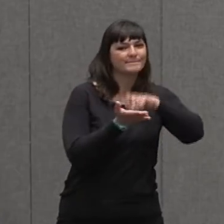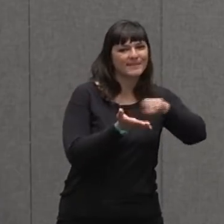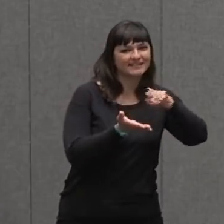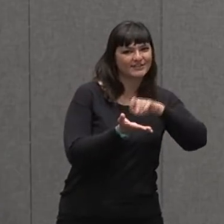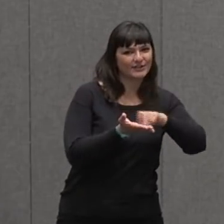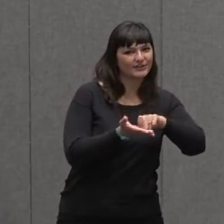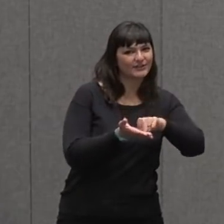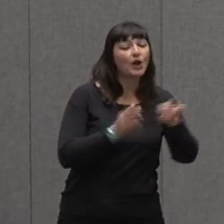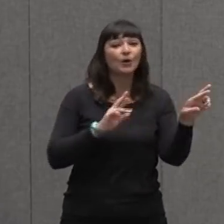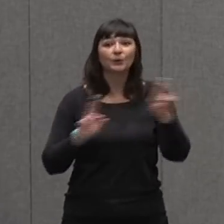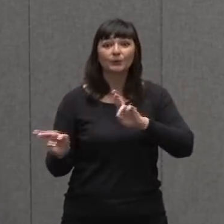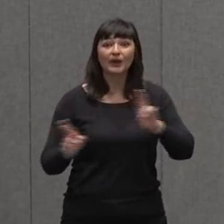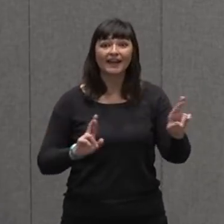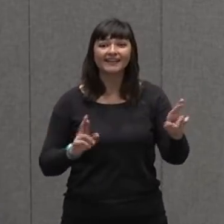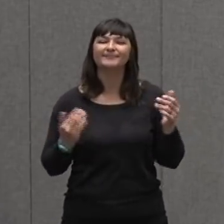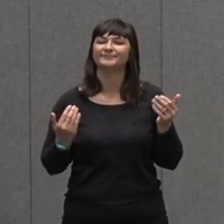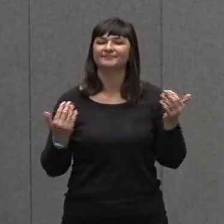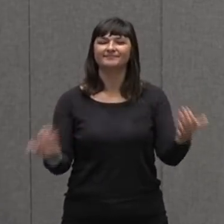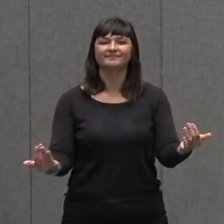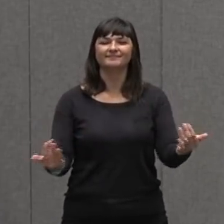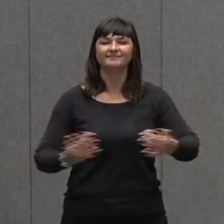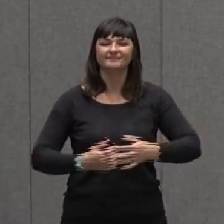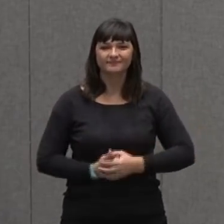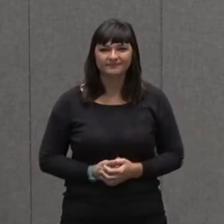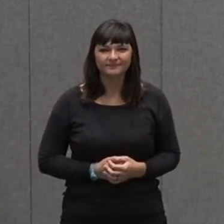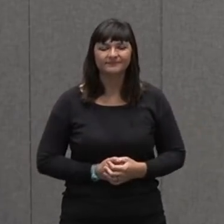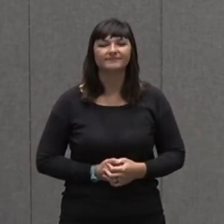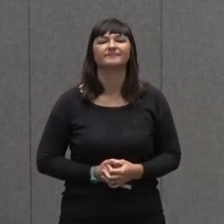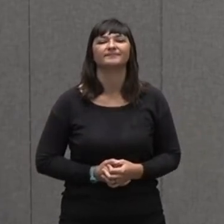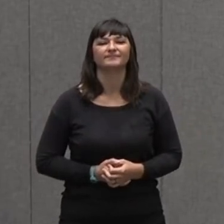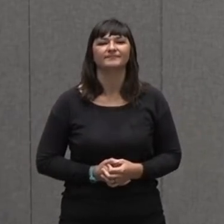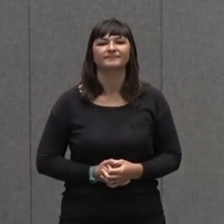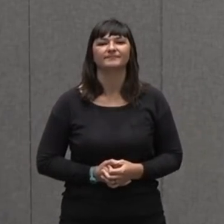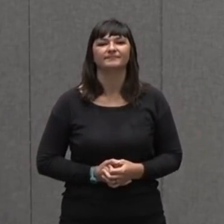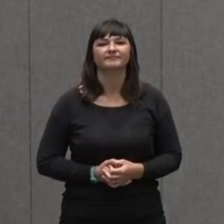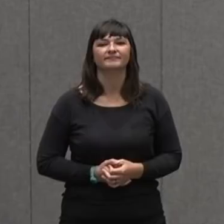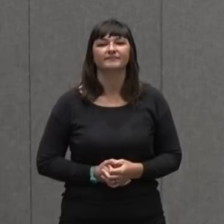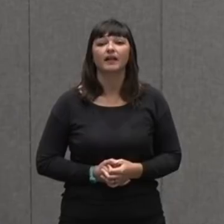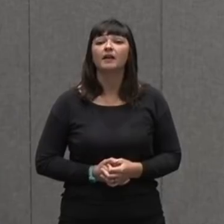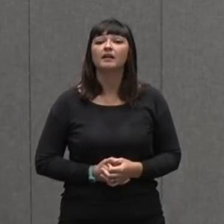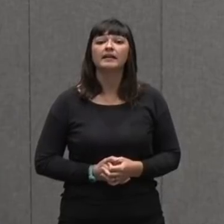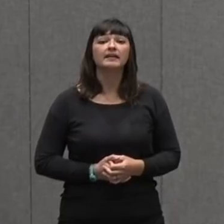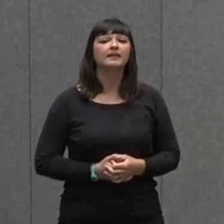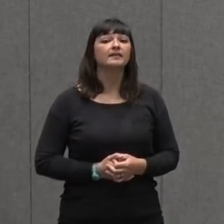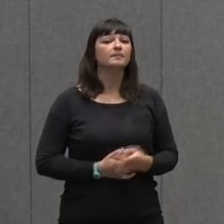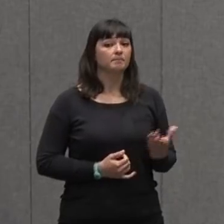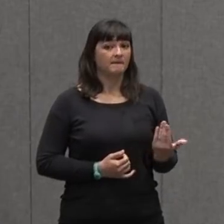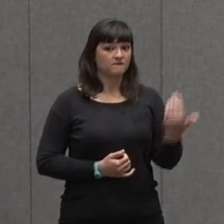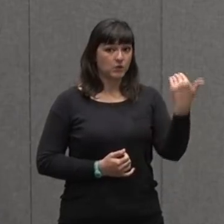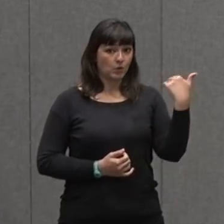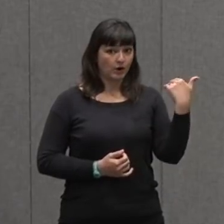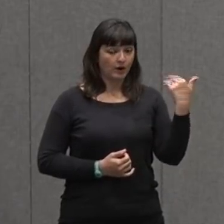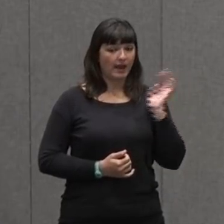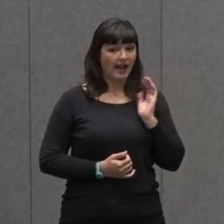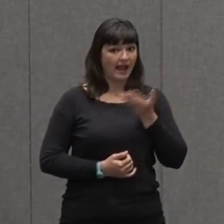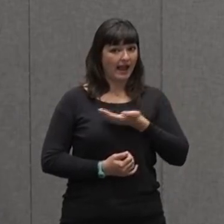So, last time we met, we had a different word of the day. It's up here. Do you remember it?